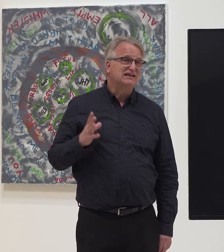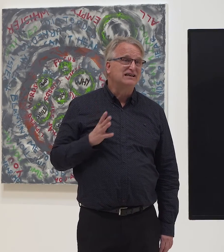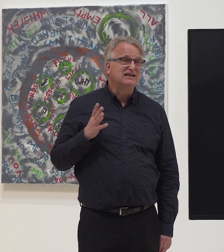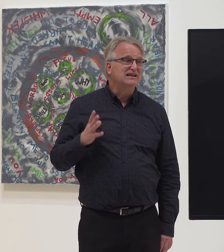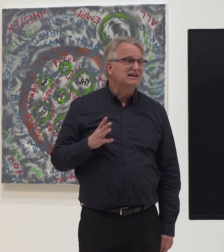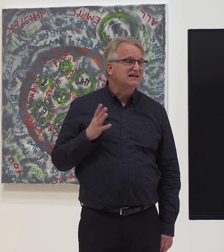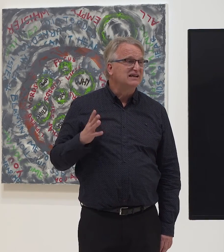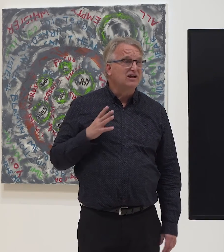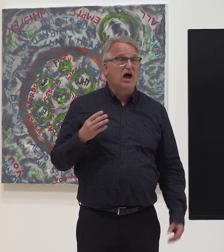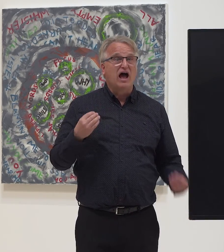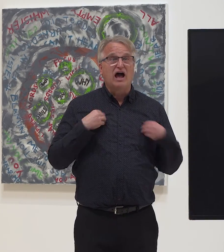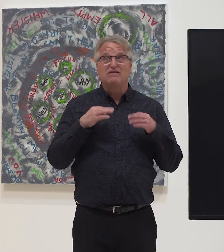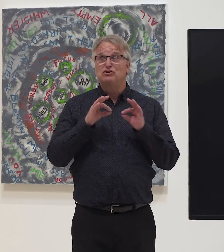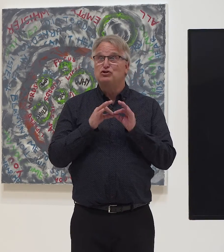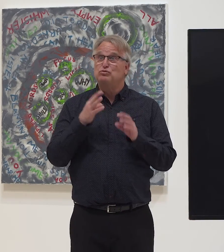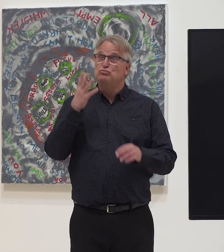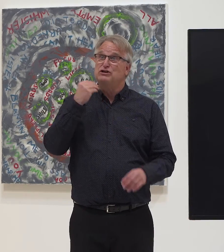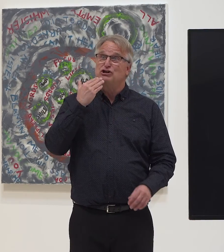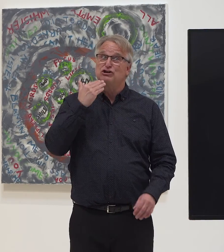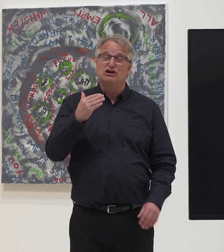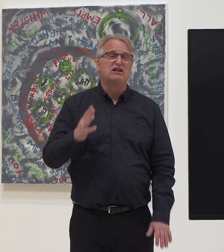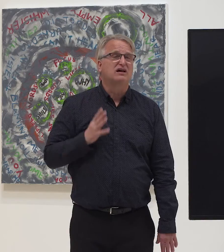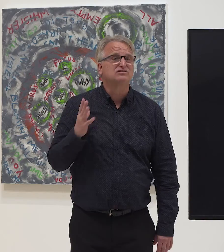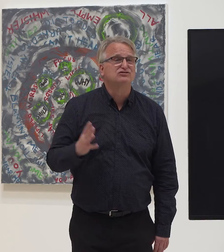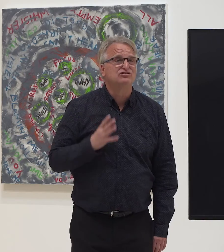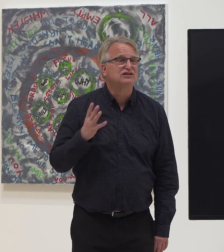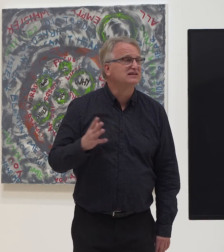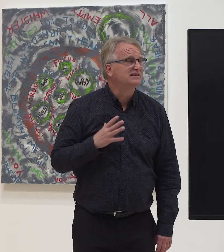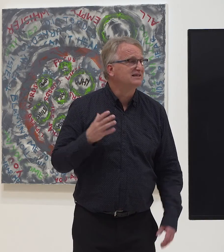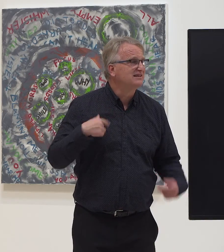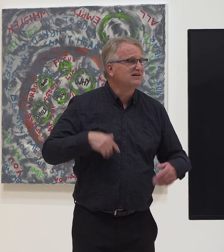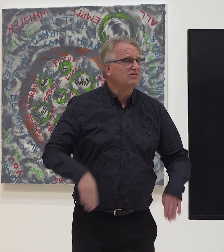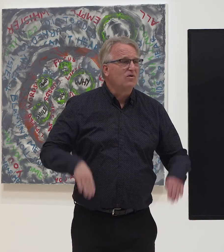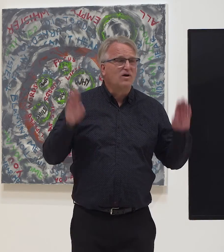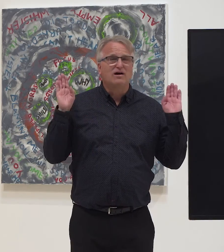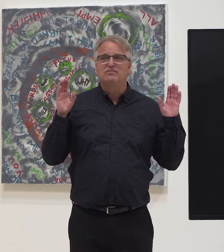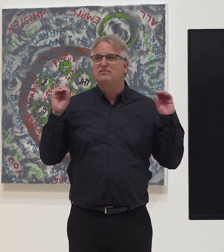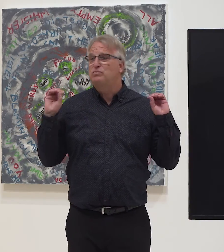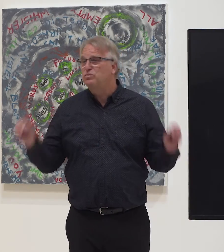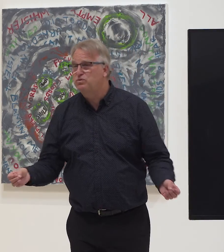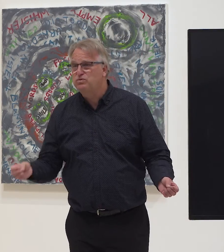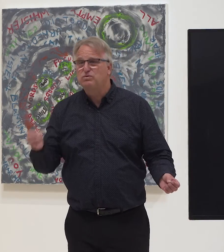is a luxury. To have a pretty good interpreter, it's a greater luxury, because some of them may have grown up